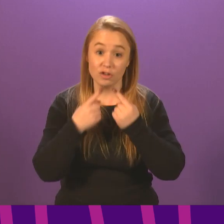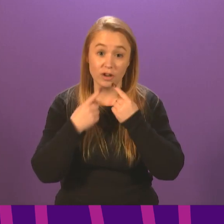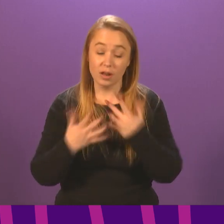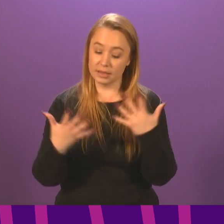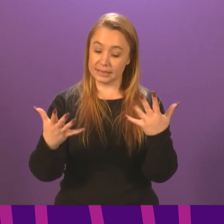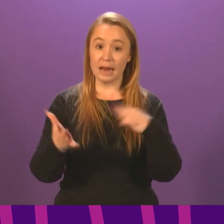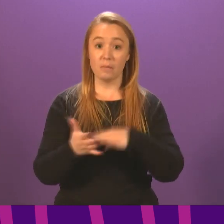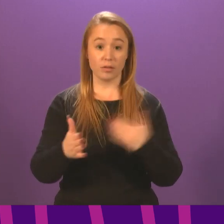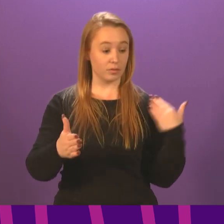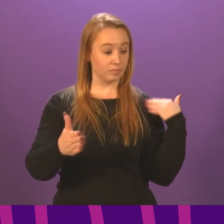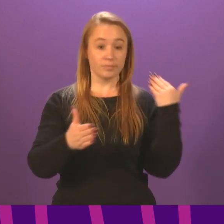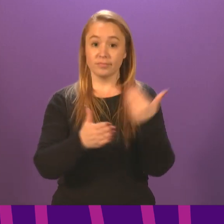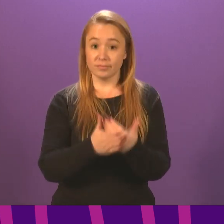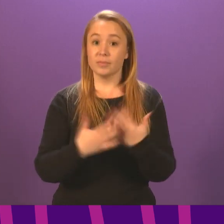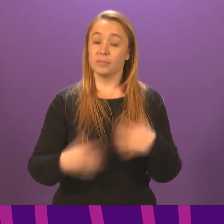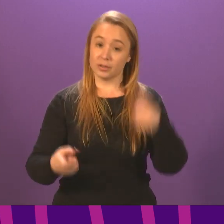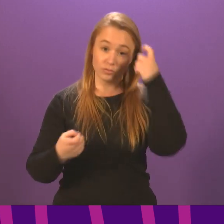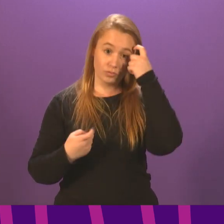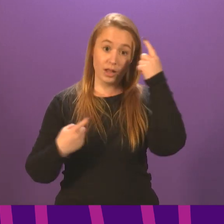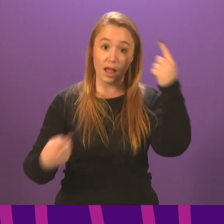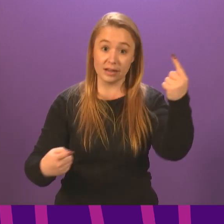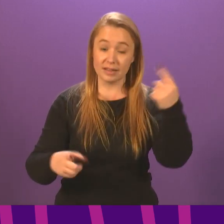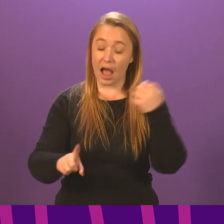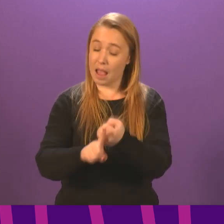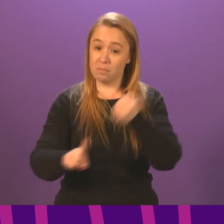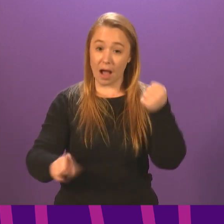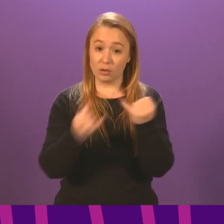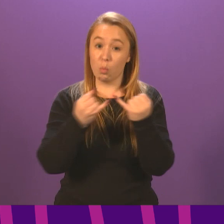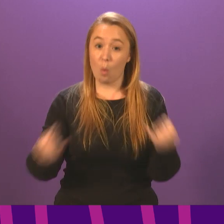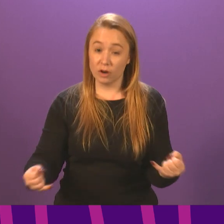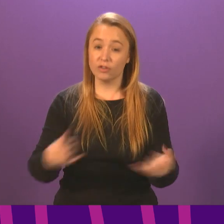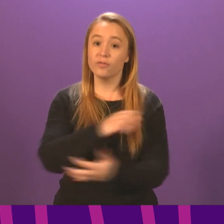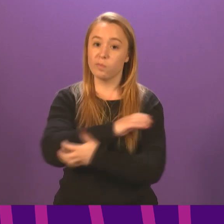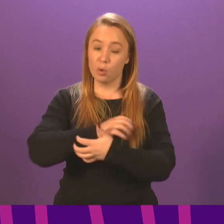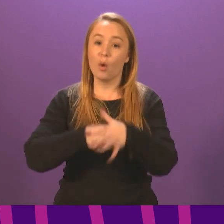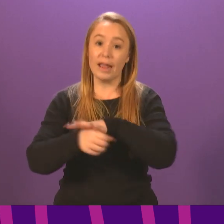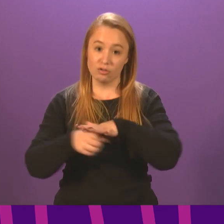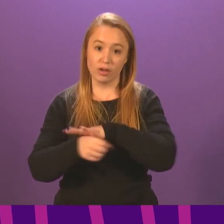the past 10 months that the virus has a disproportionate impact on people living in deprived areas